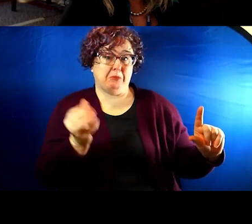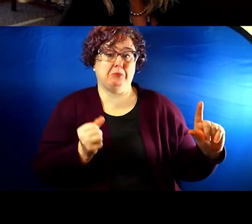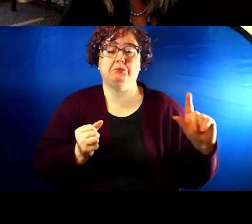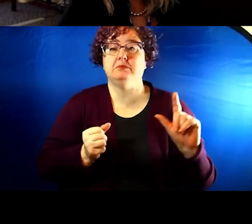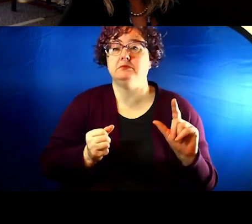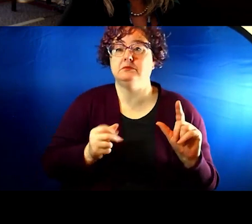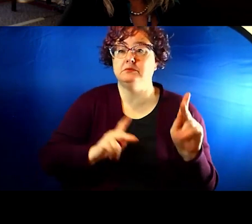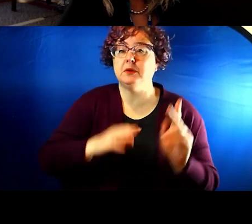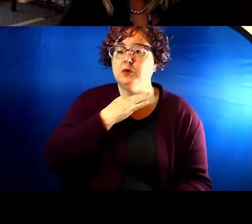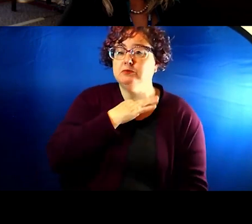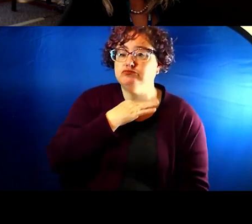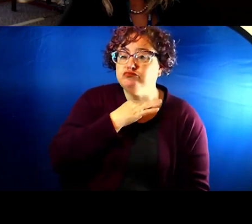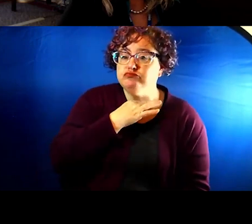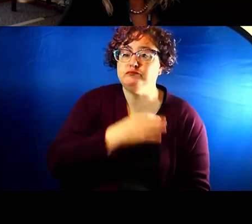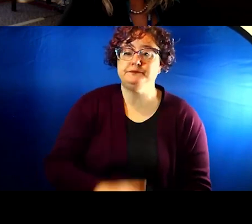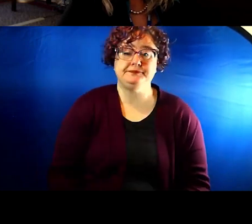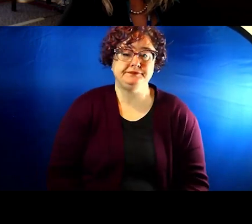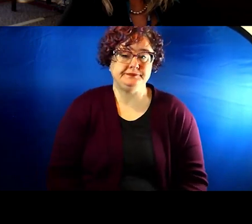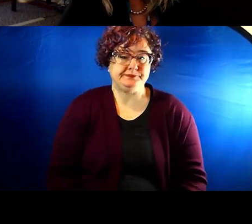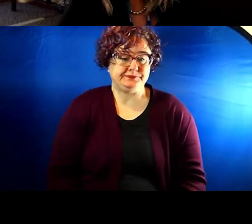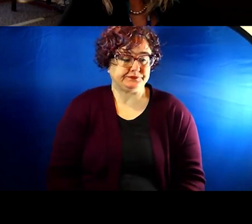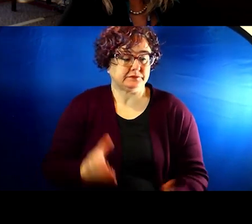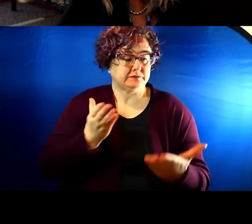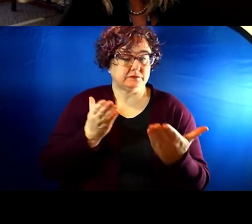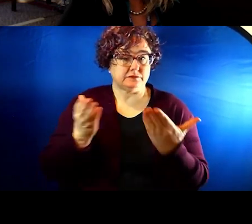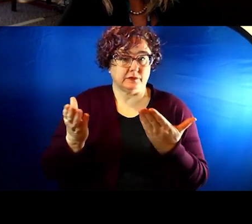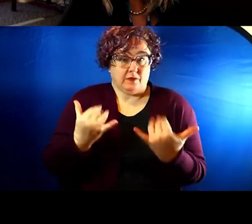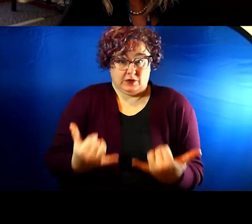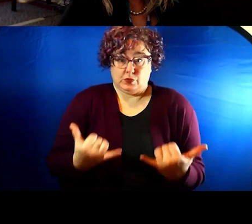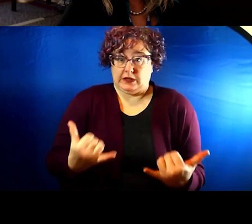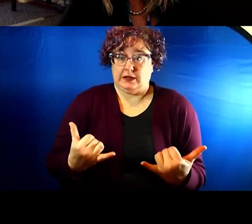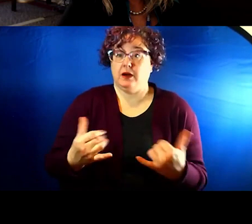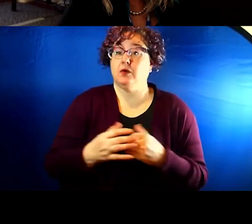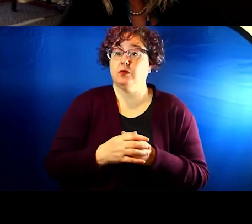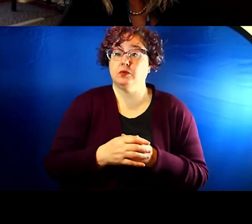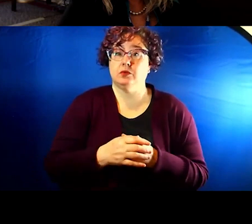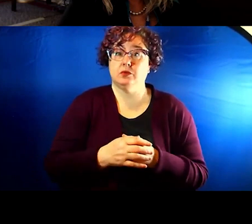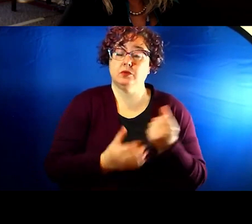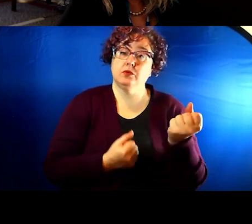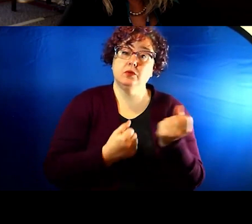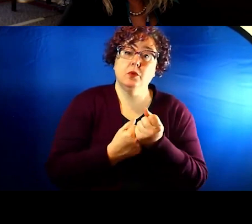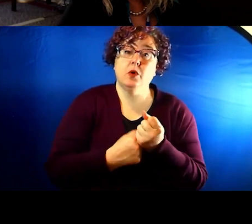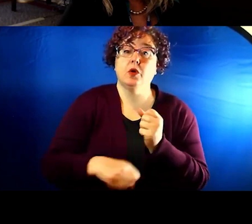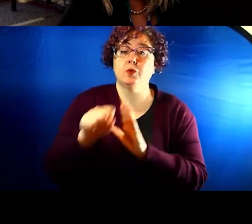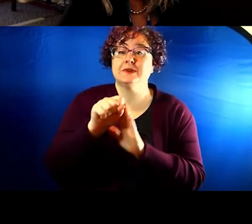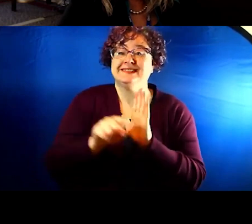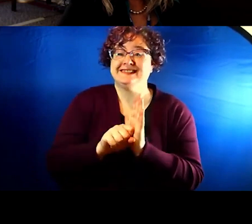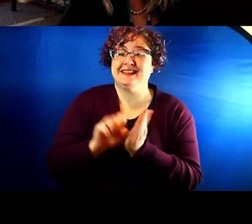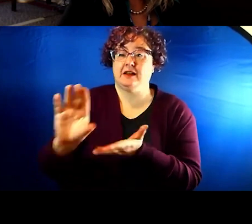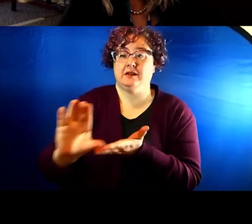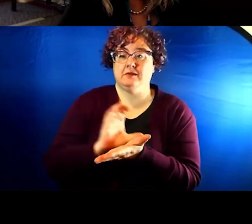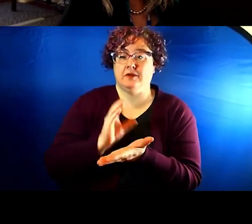THE SERVICE NOW IS SUPPORTED WITH STATE FUNDING.